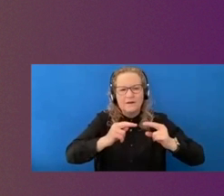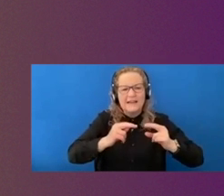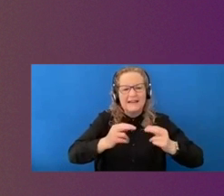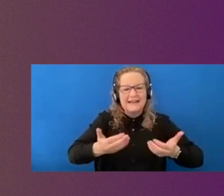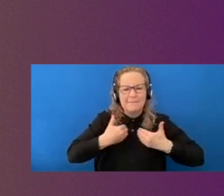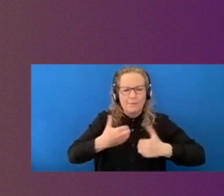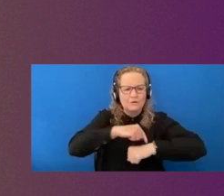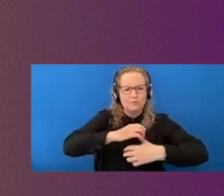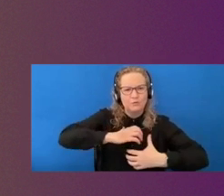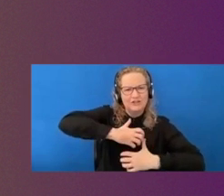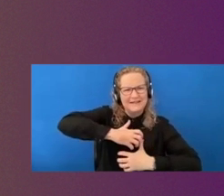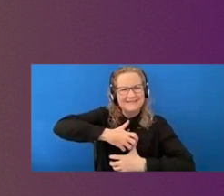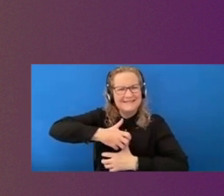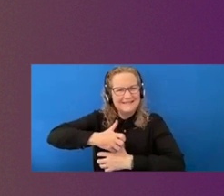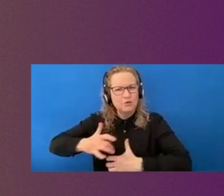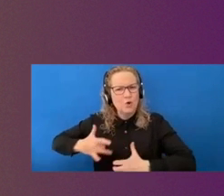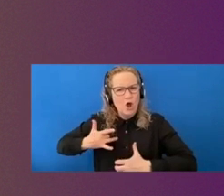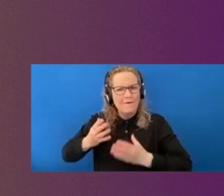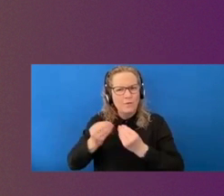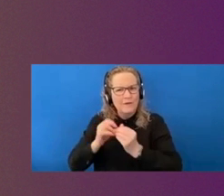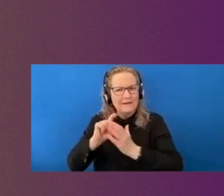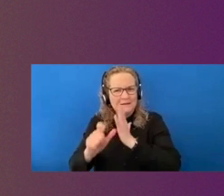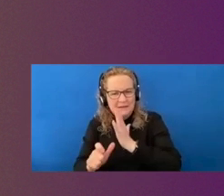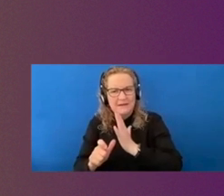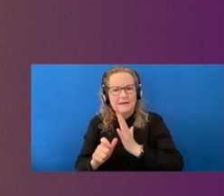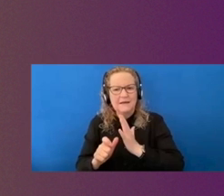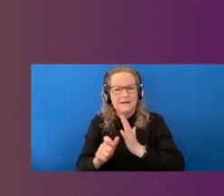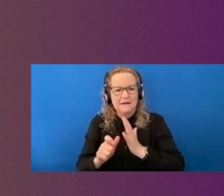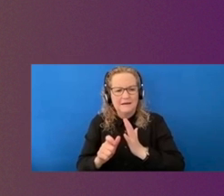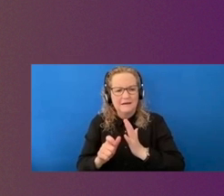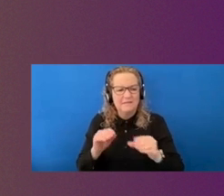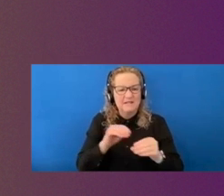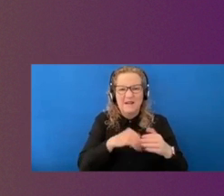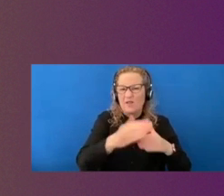um in terms of returning into the workforce and participating in that respect so I think that's